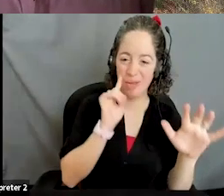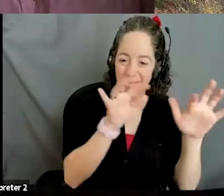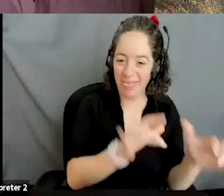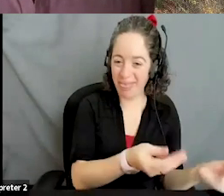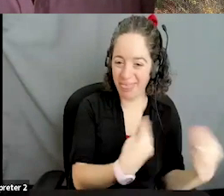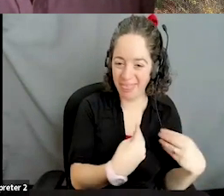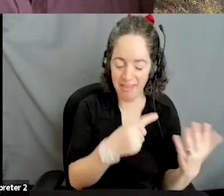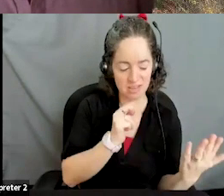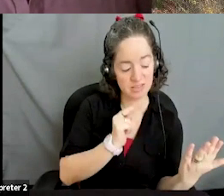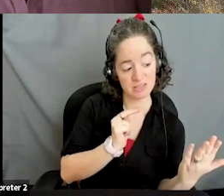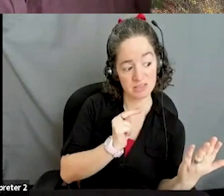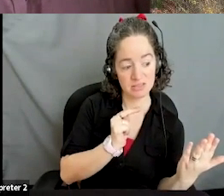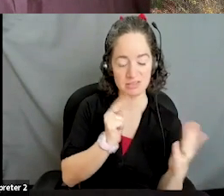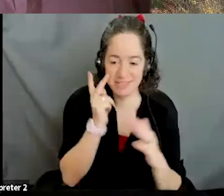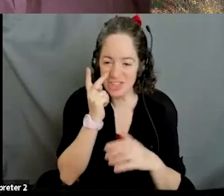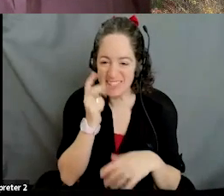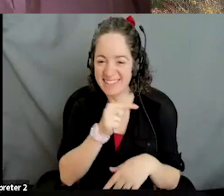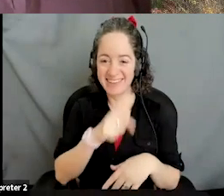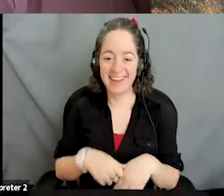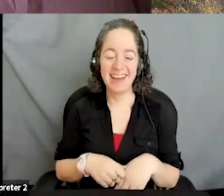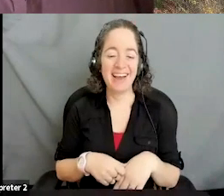The submit field,